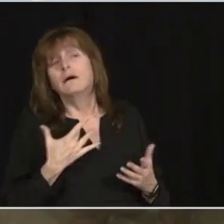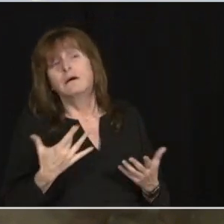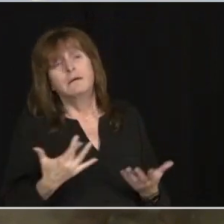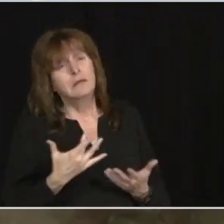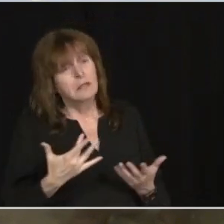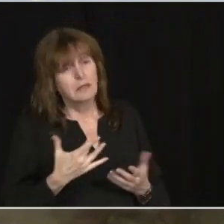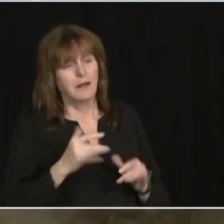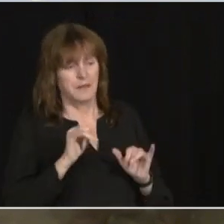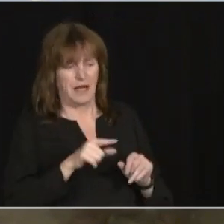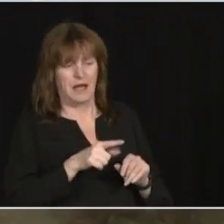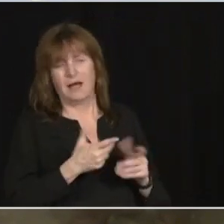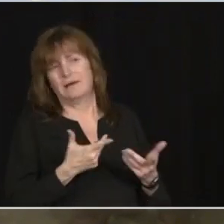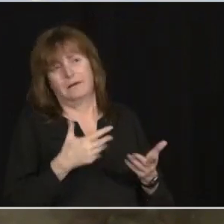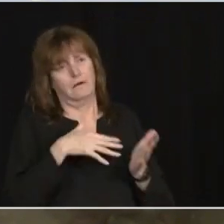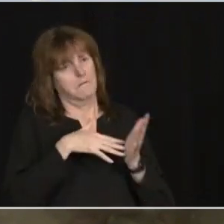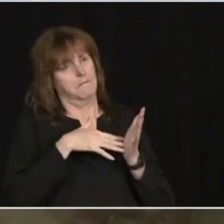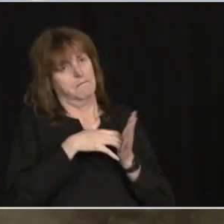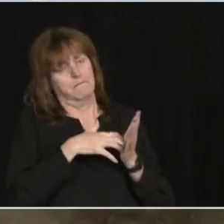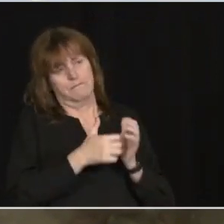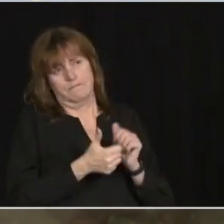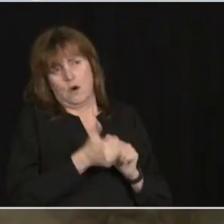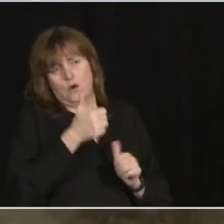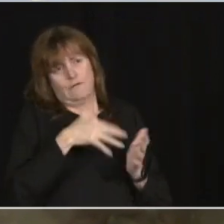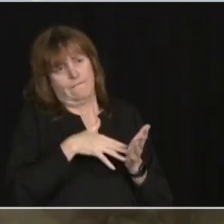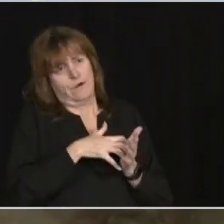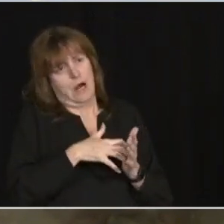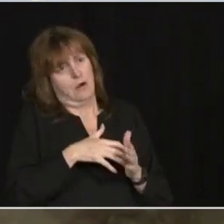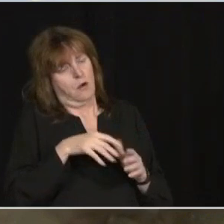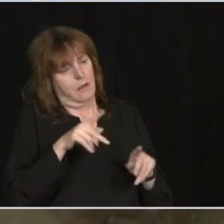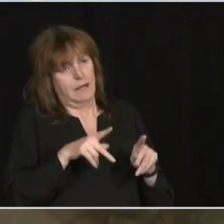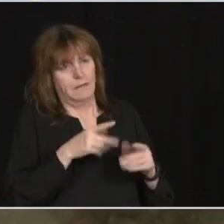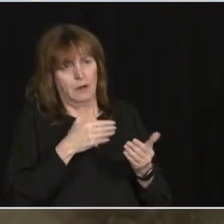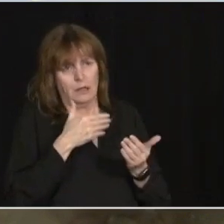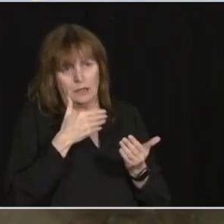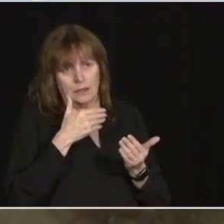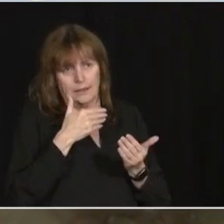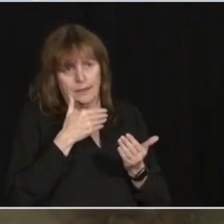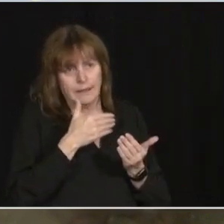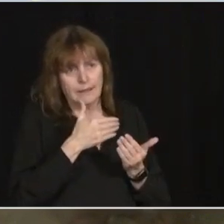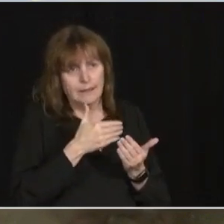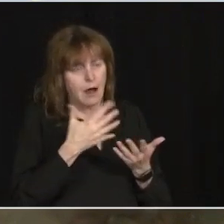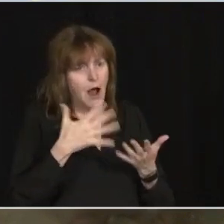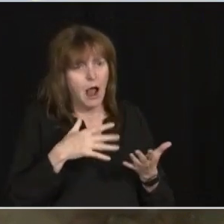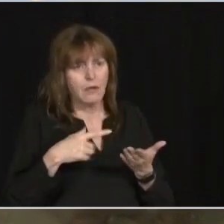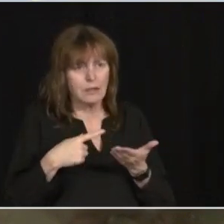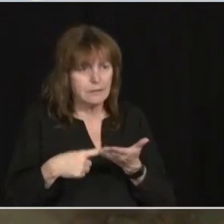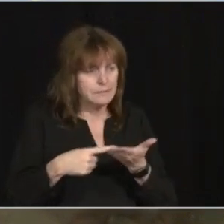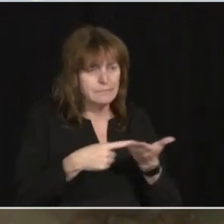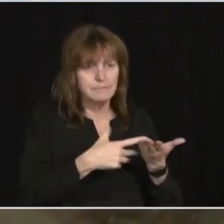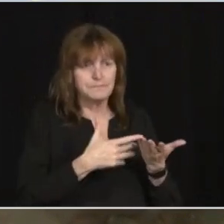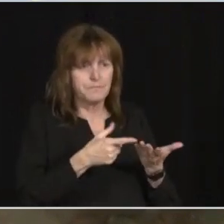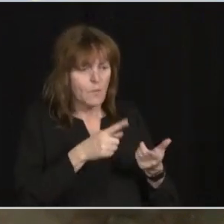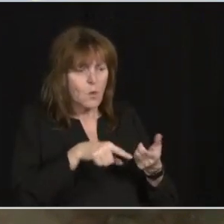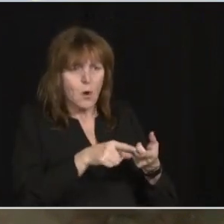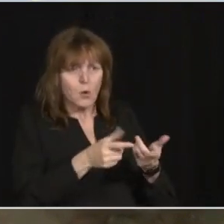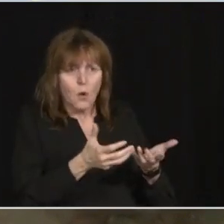point in life there is a discussion about what they would like. Many people choose not to go to hospital.